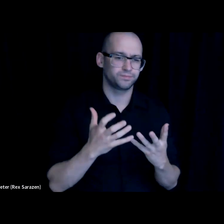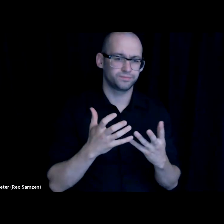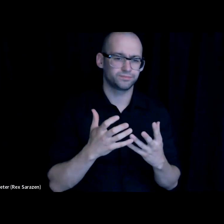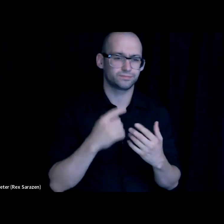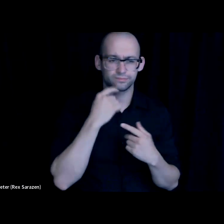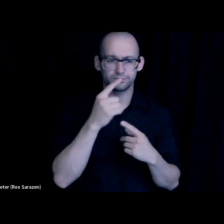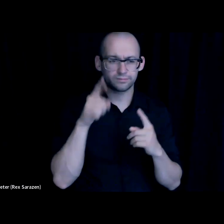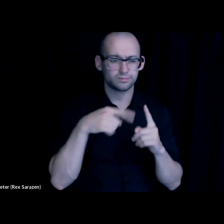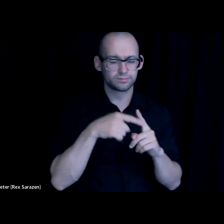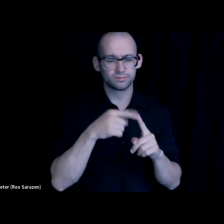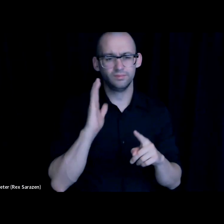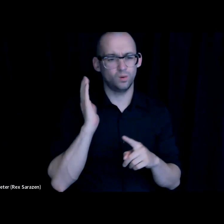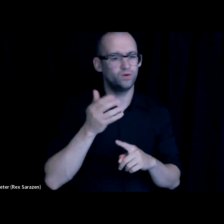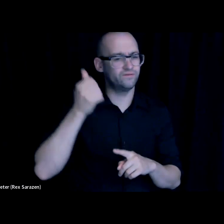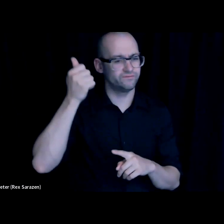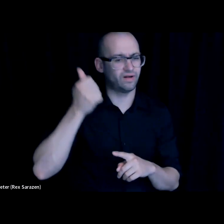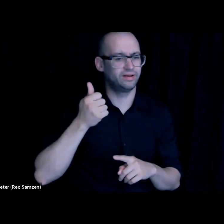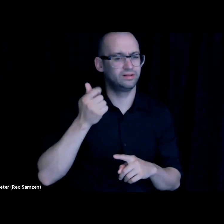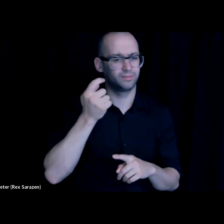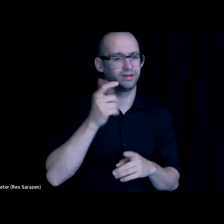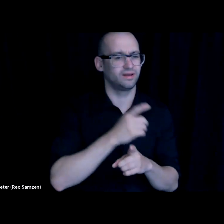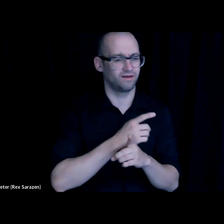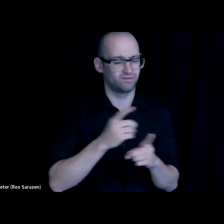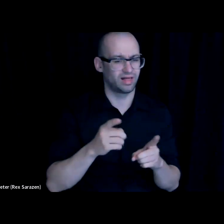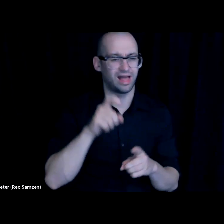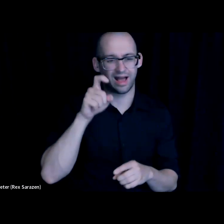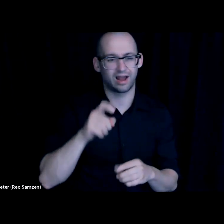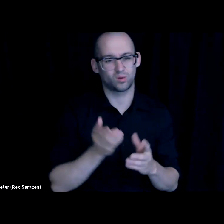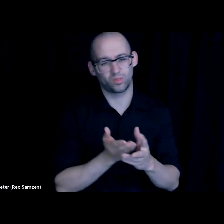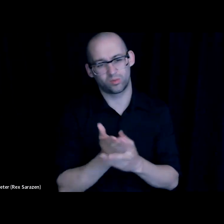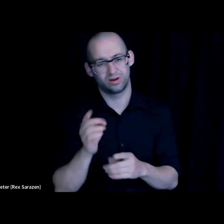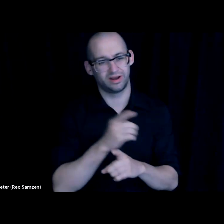funded a little differently. We have to go through a different kind of variety of deliverables